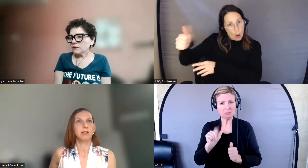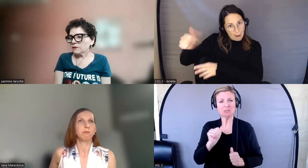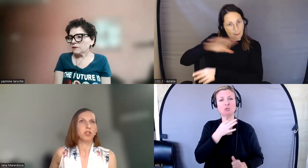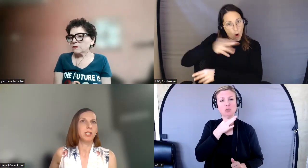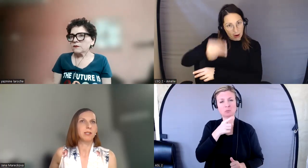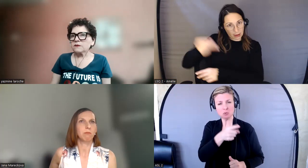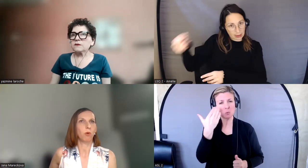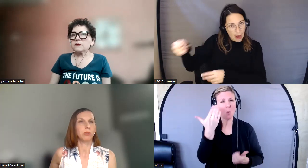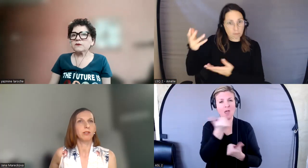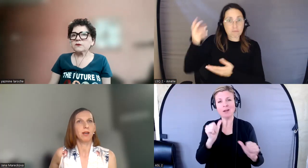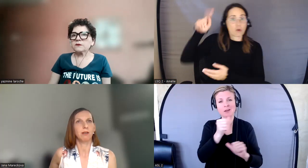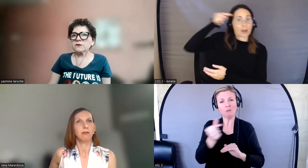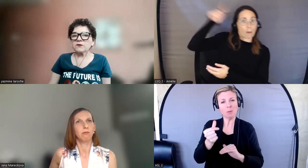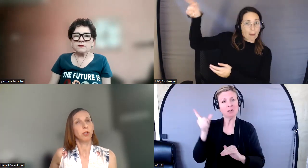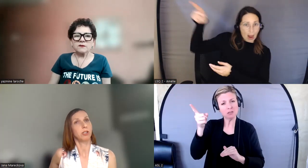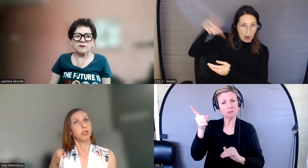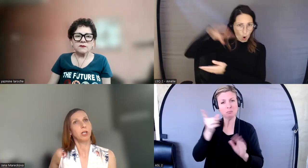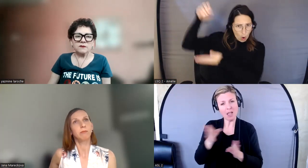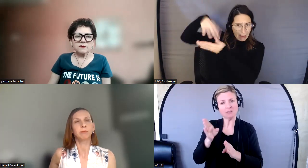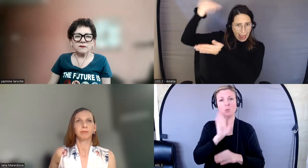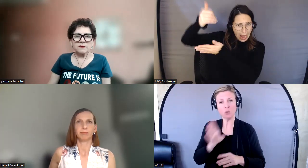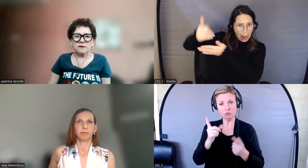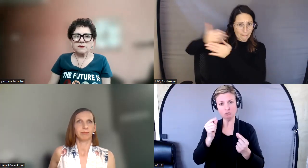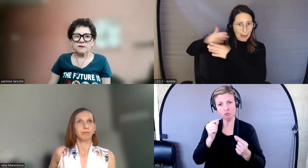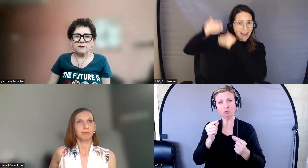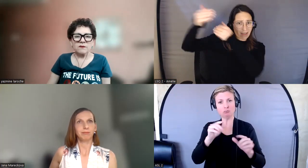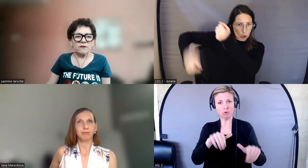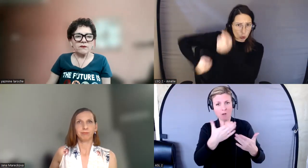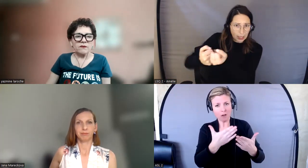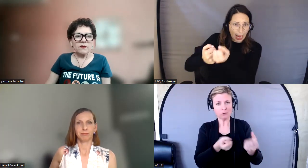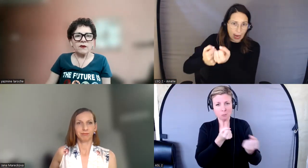this much needed support and recognition